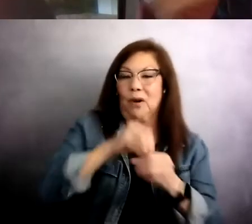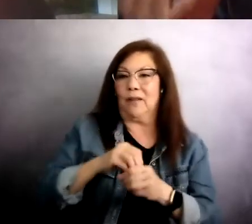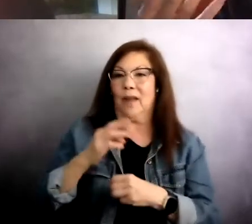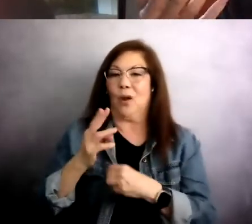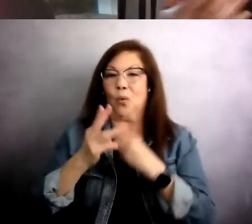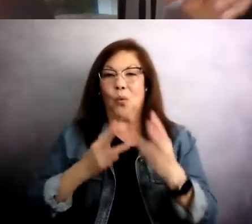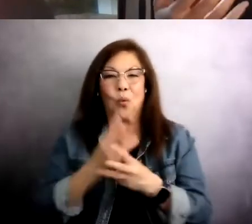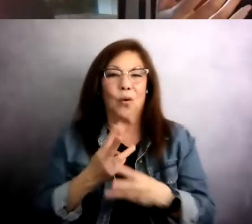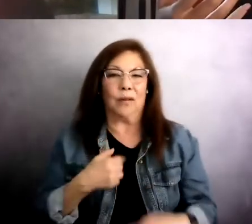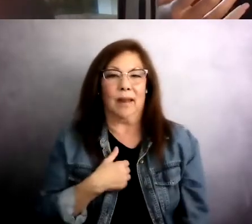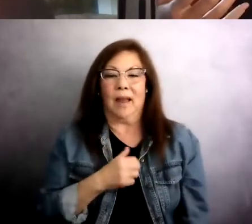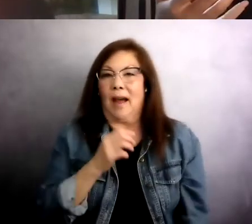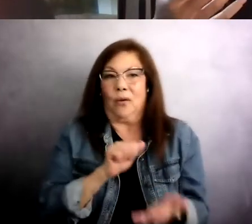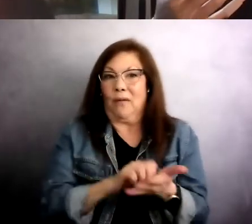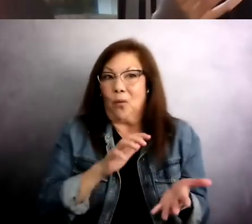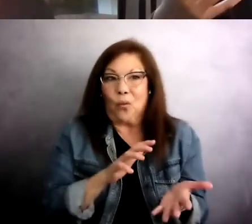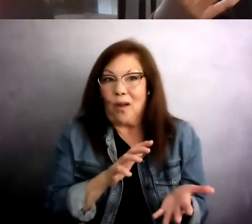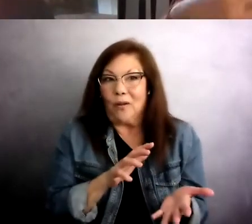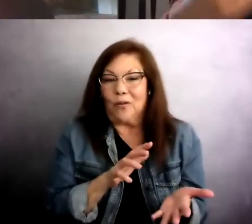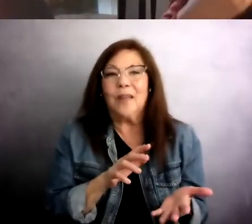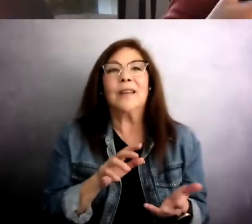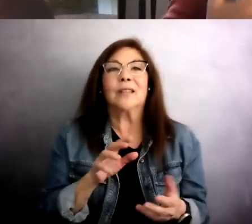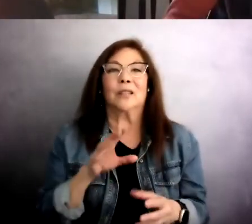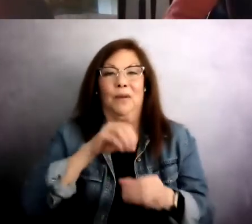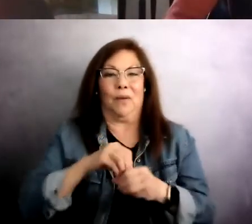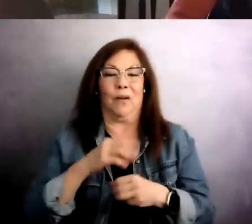Knowing that I didn't have the wealth through prayer that world. But wanting it so bad and